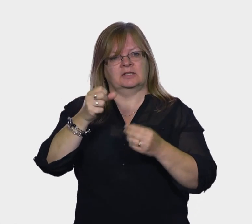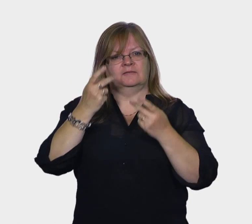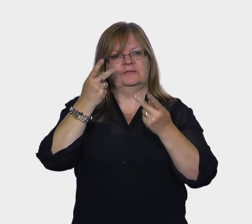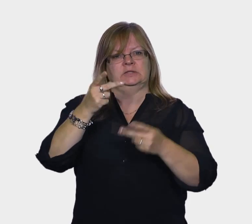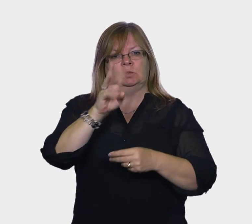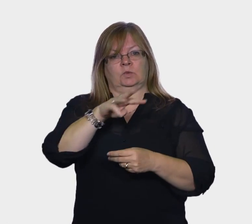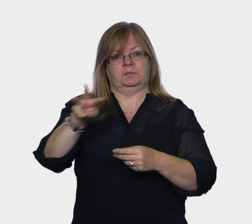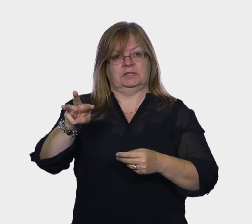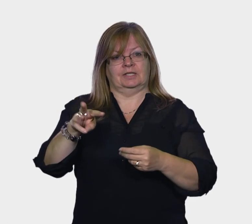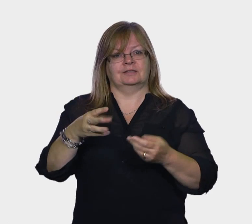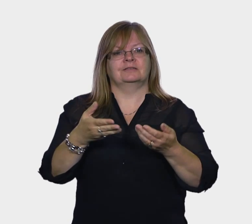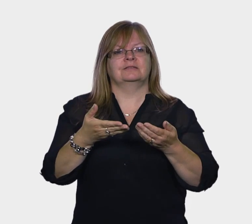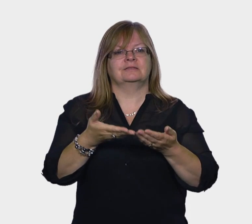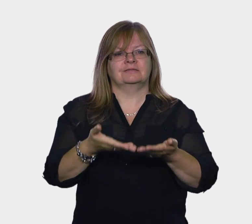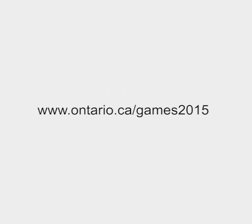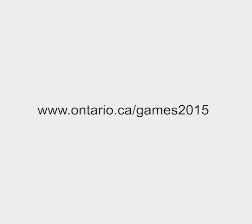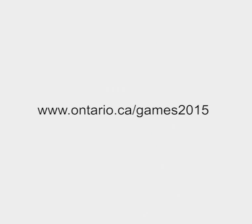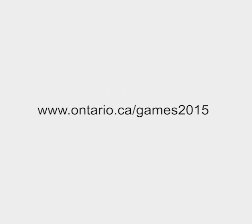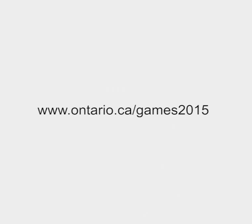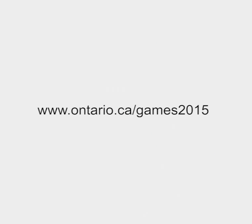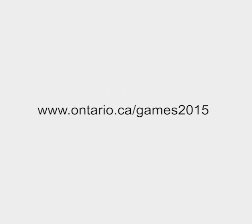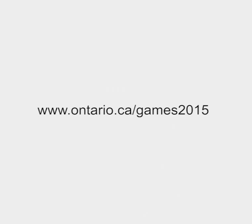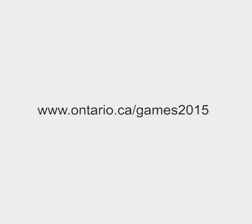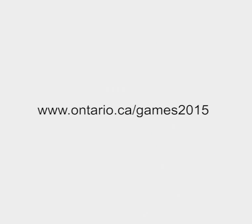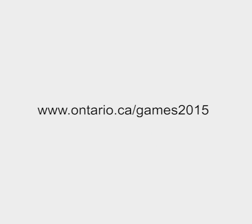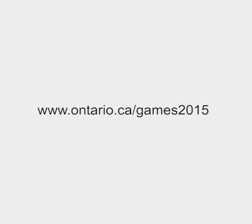Visit www.ontario.ca/games2015 for more information.